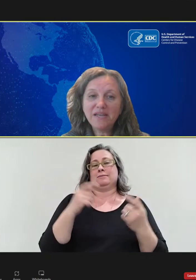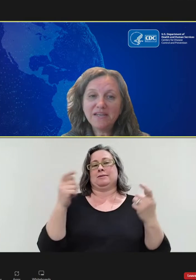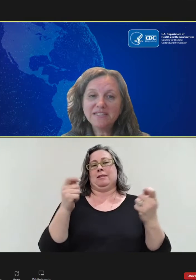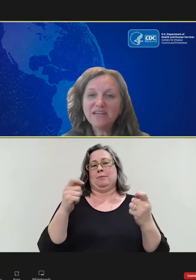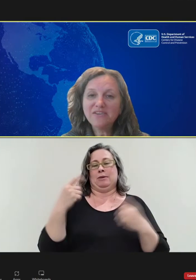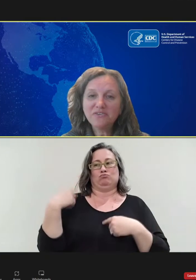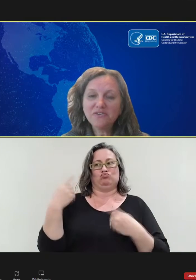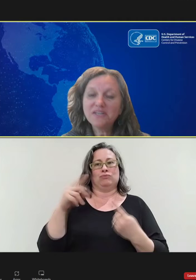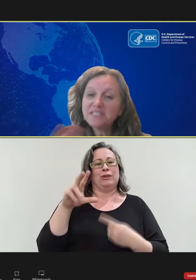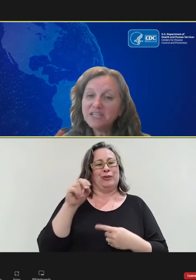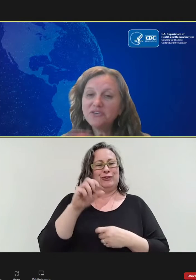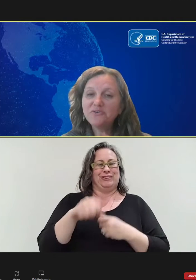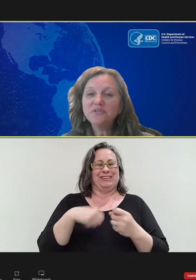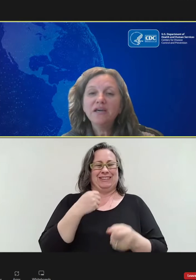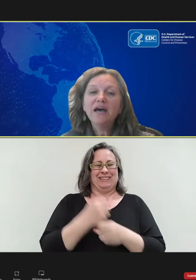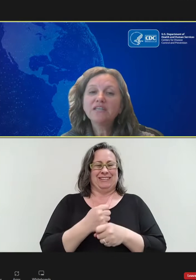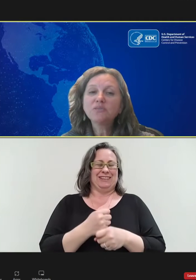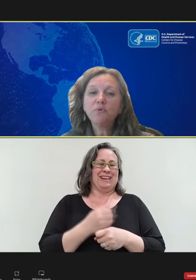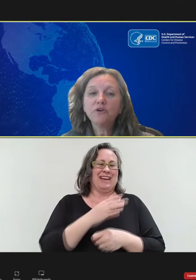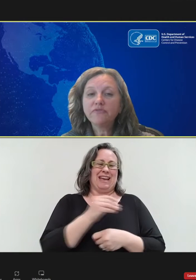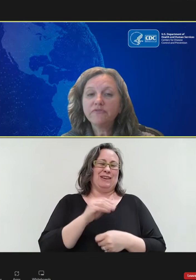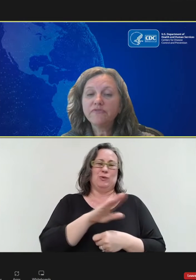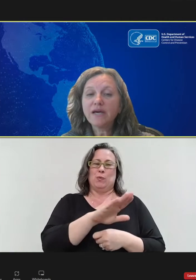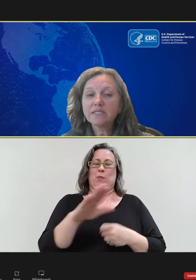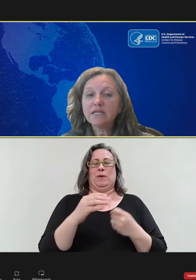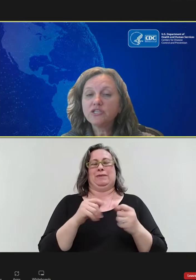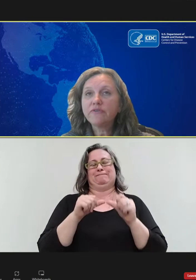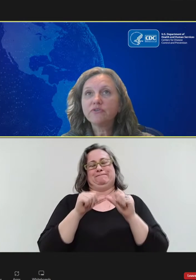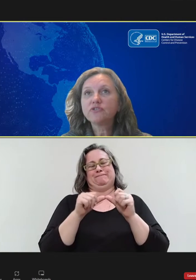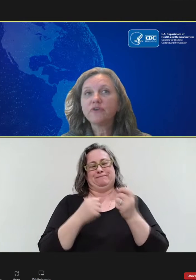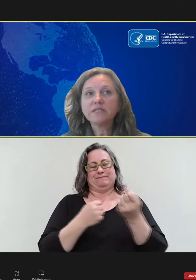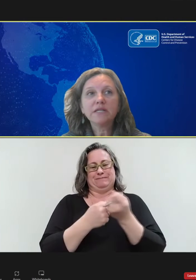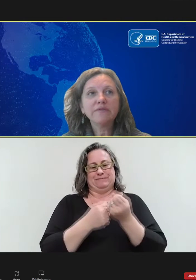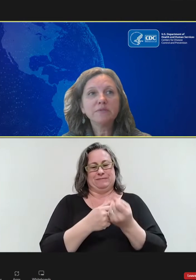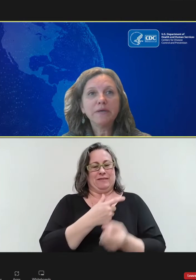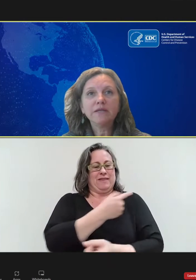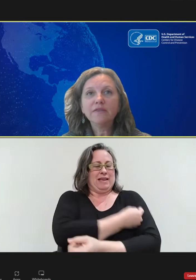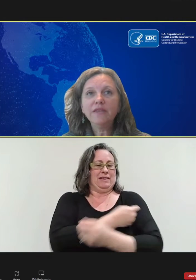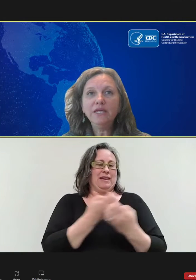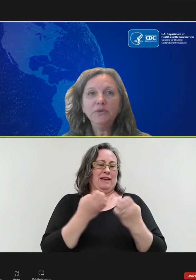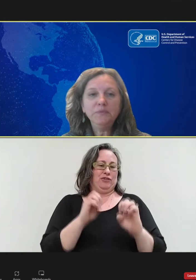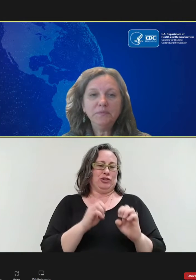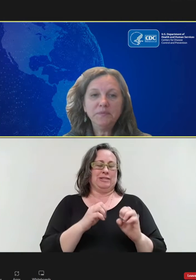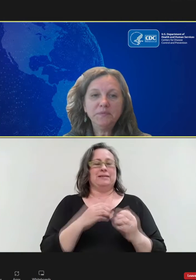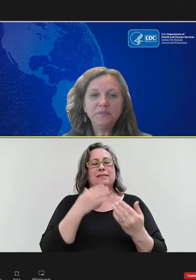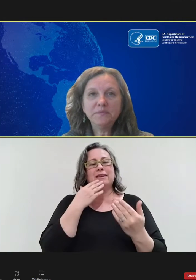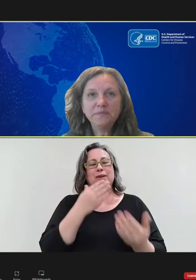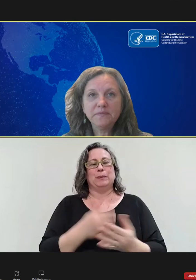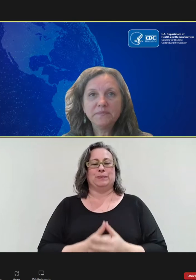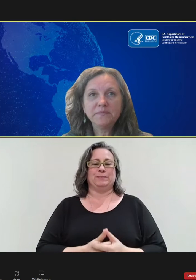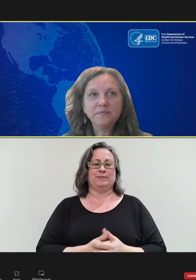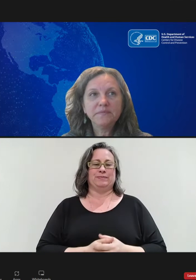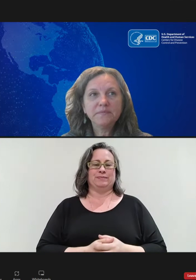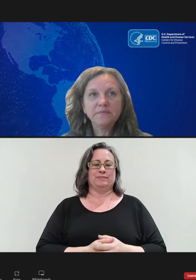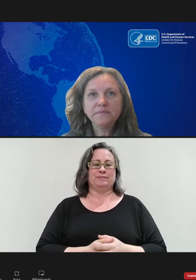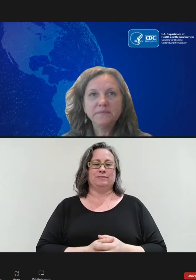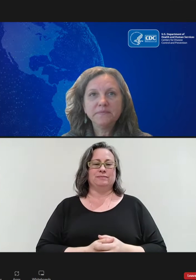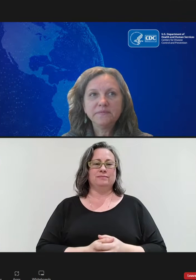and your continued support of vaccination efforts across the lifespan. Thank you. Robert Hopkins, Jr.: Thank you very much,